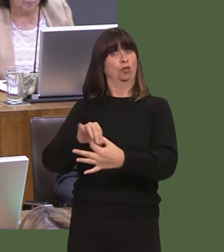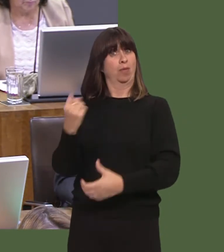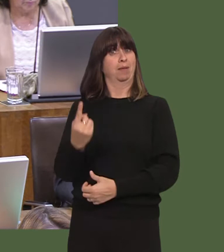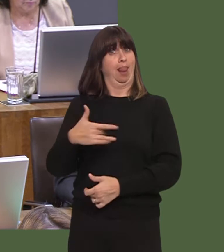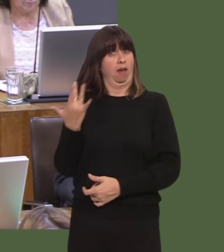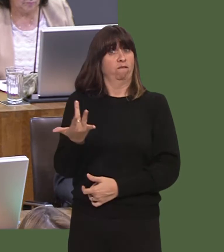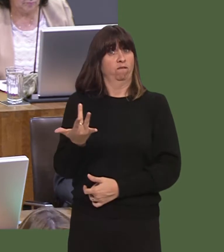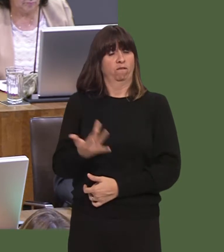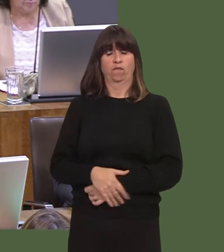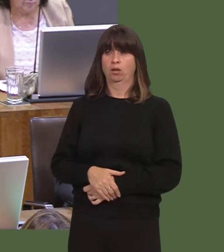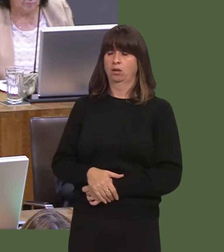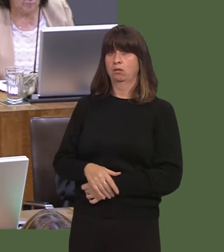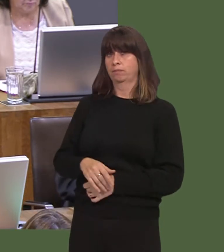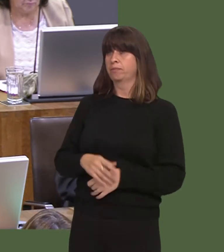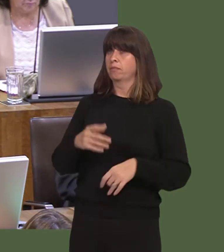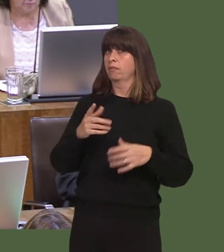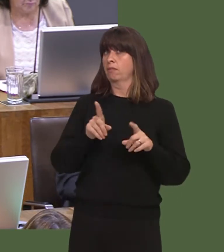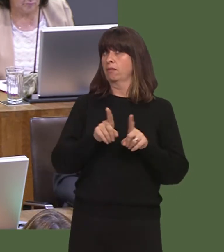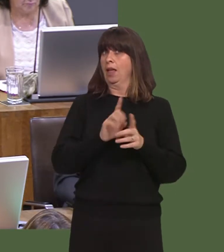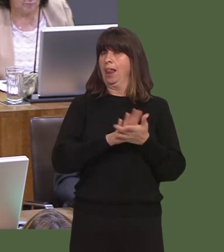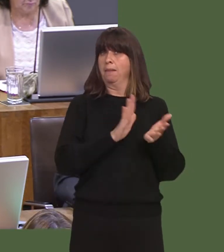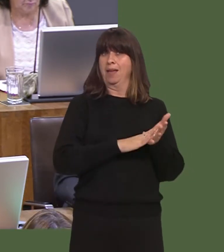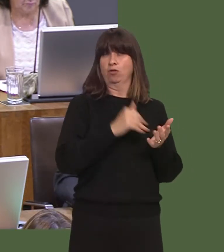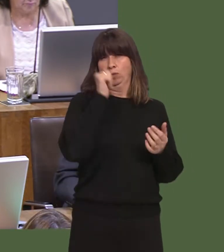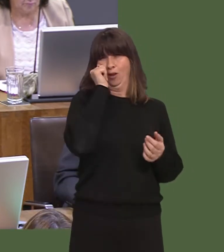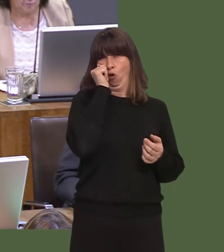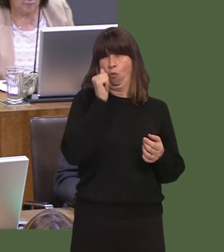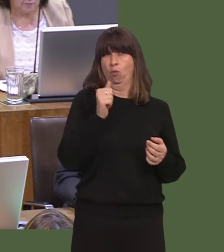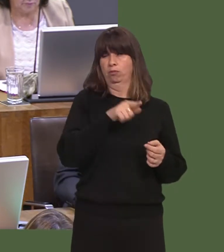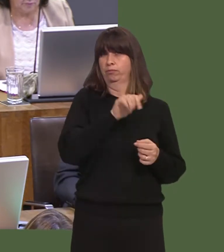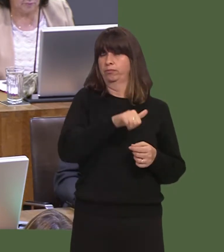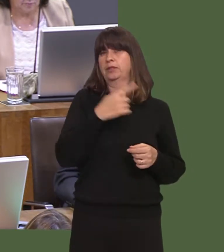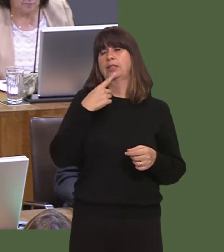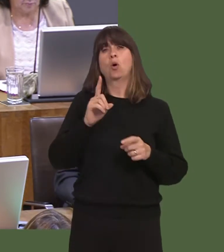I've raised before, similarly to Helen Mary, this disconnect between the Government policy